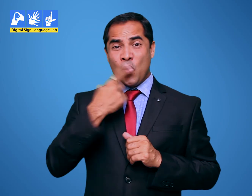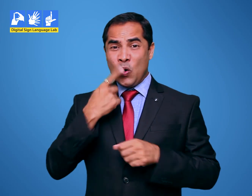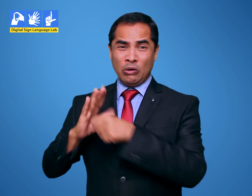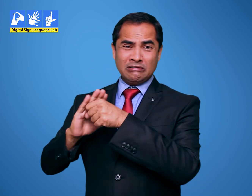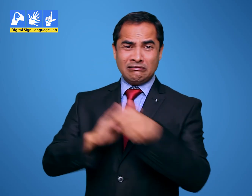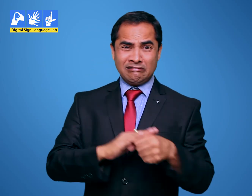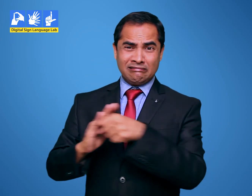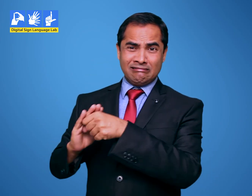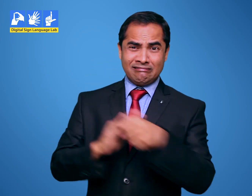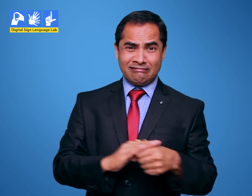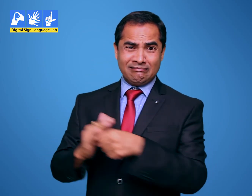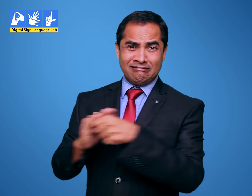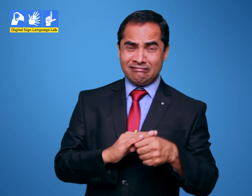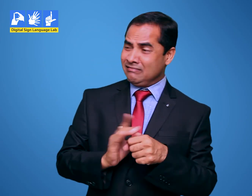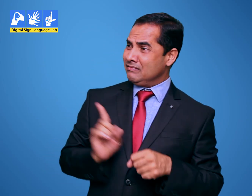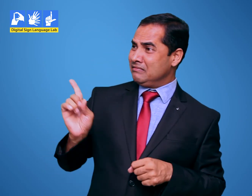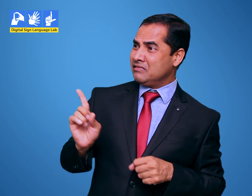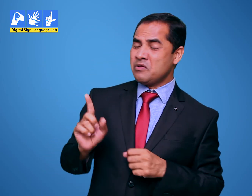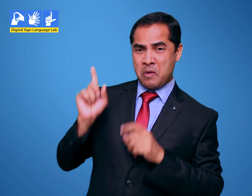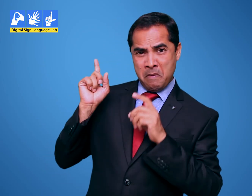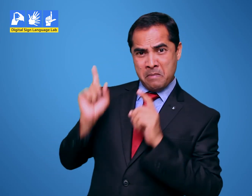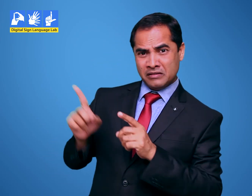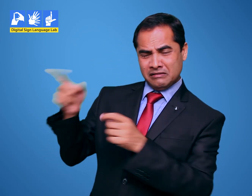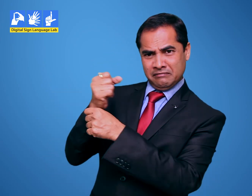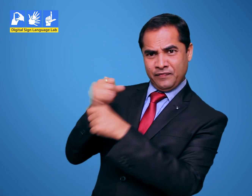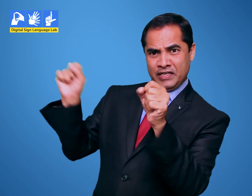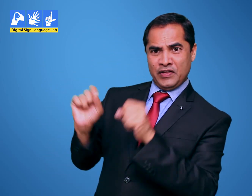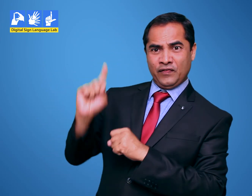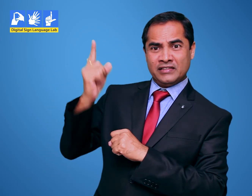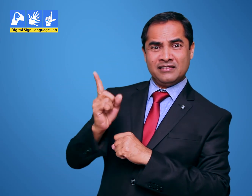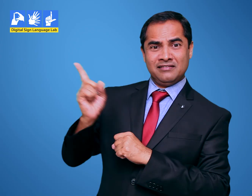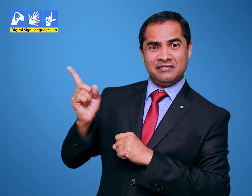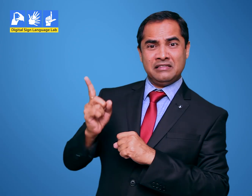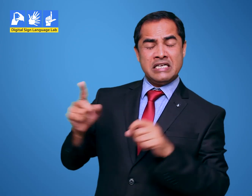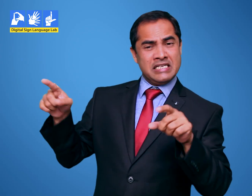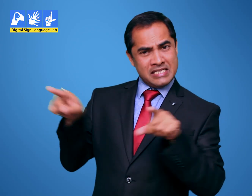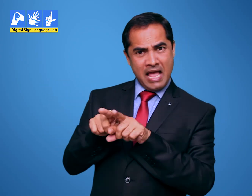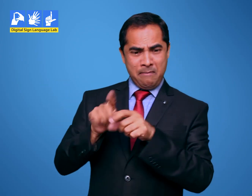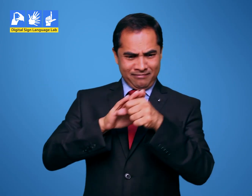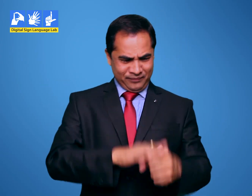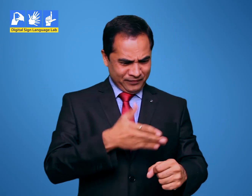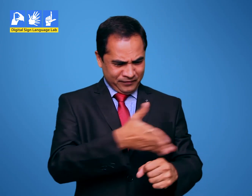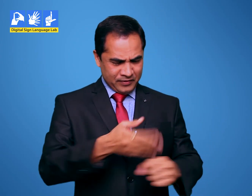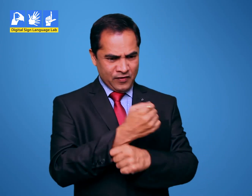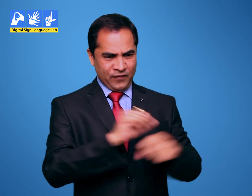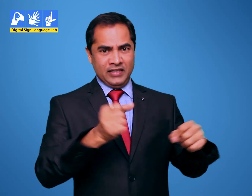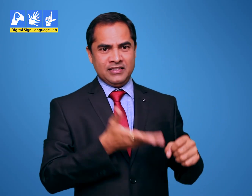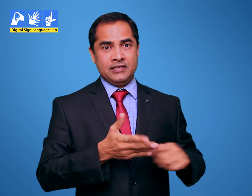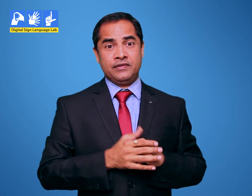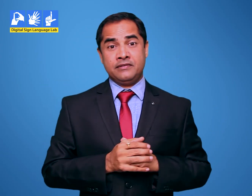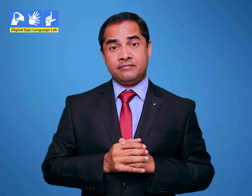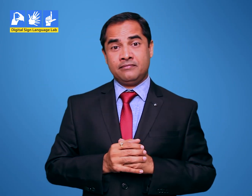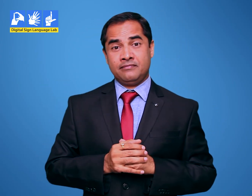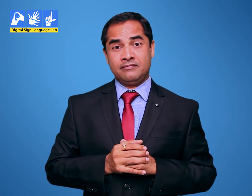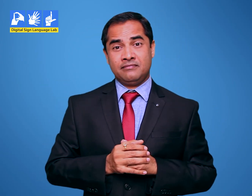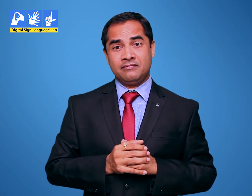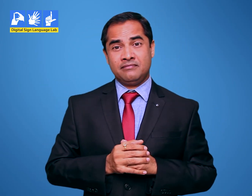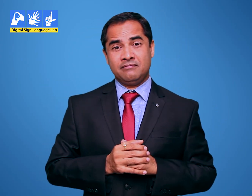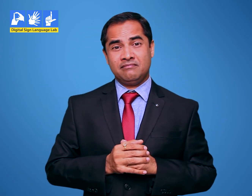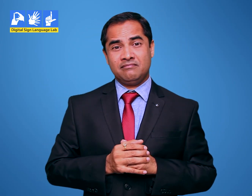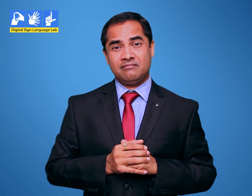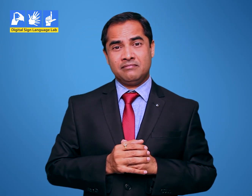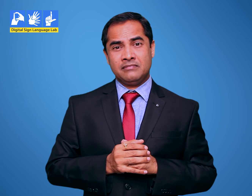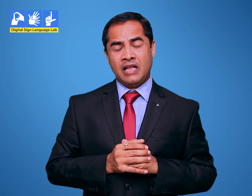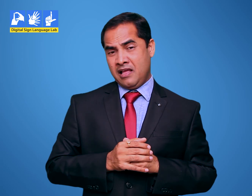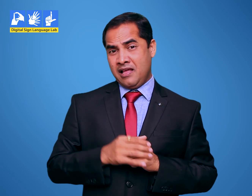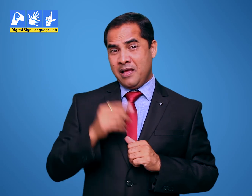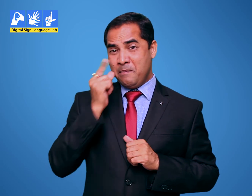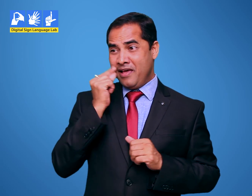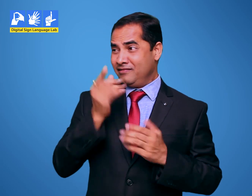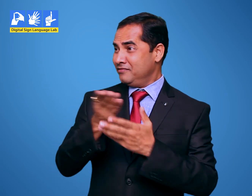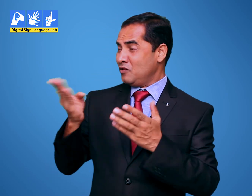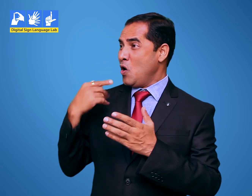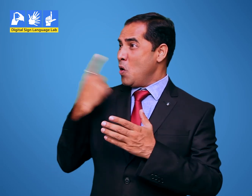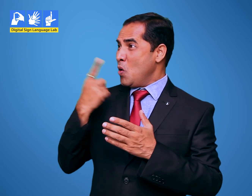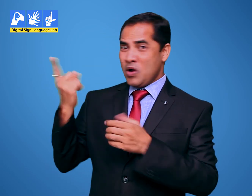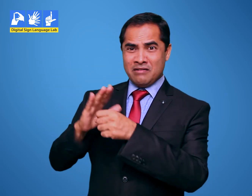oppressor must be liberated just as surely as the oppressed. A man who takes